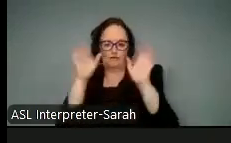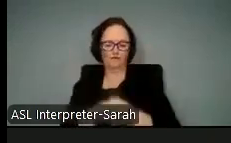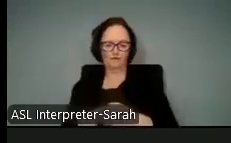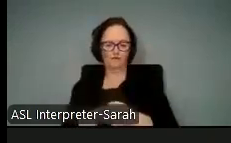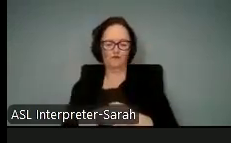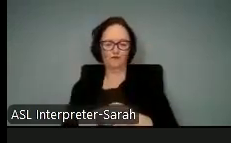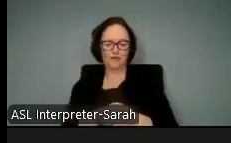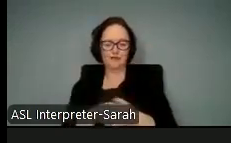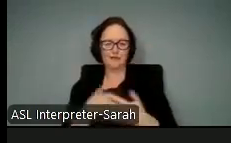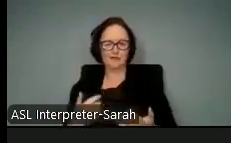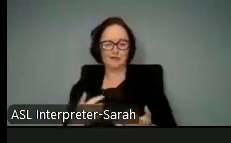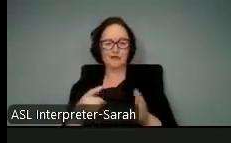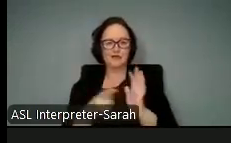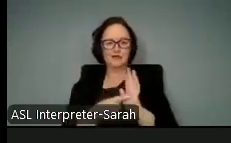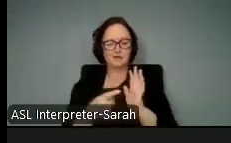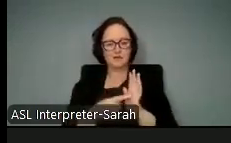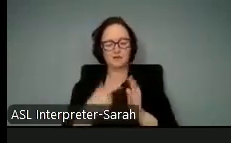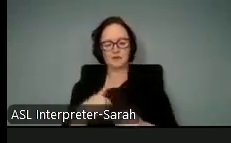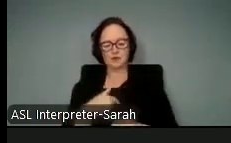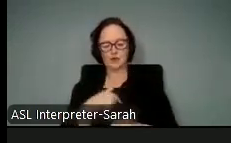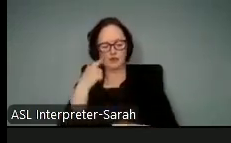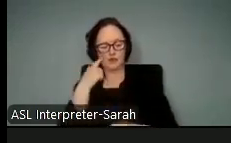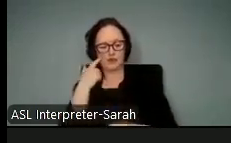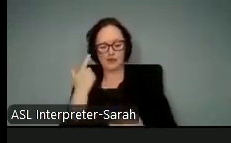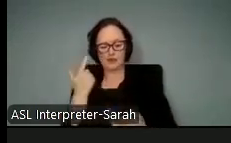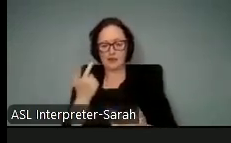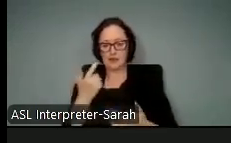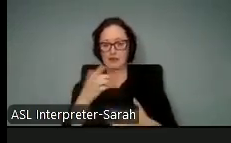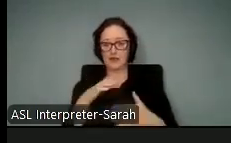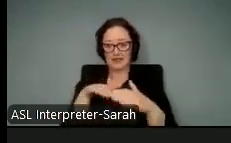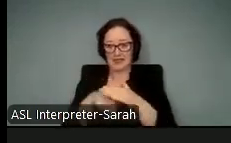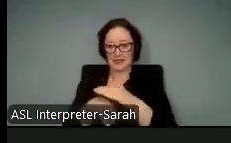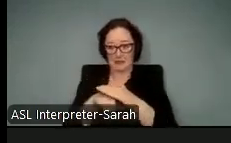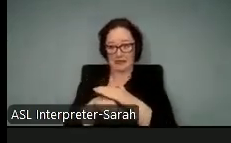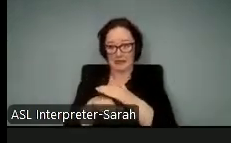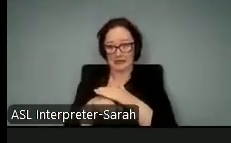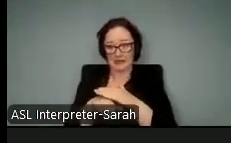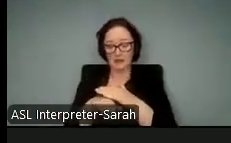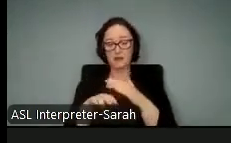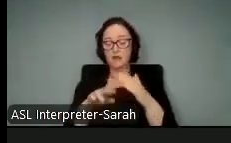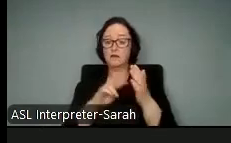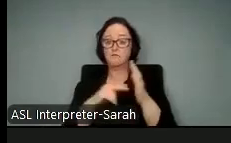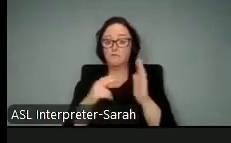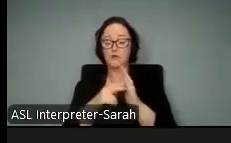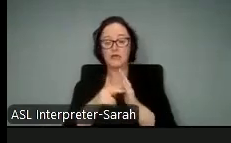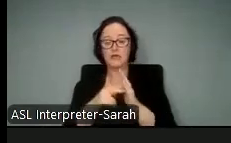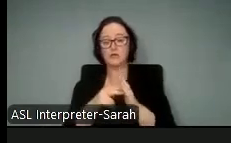of thinking that accessibility is entirely about people who are blind, but I'm a staunched defender